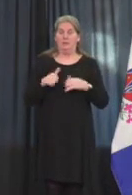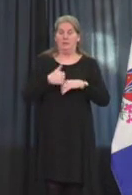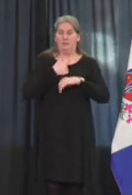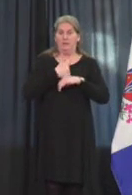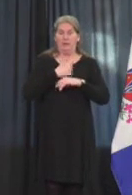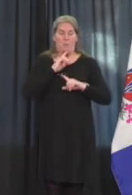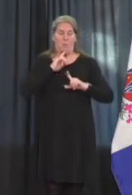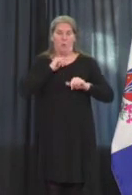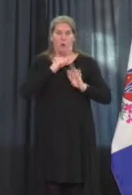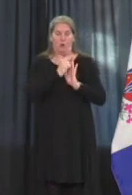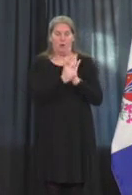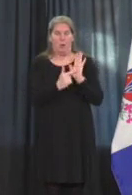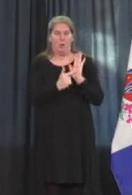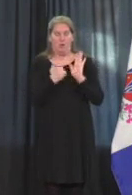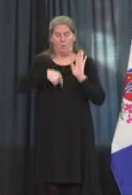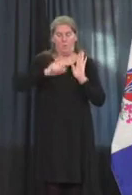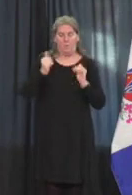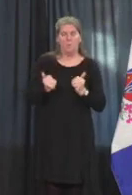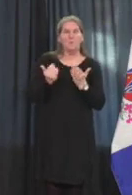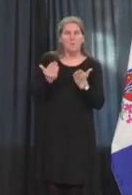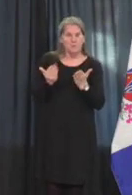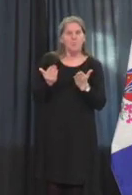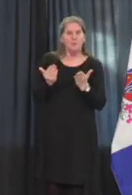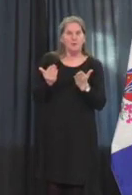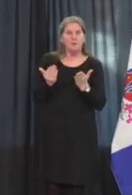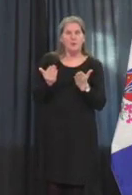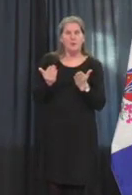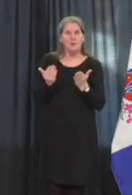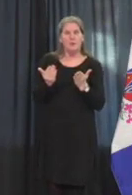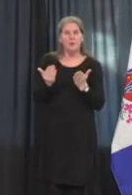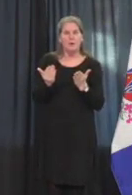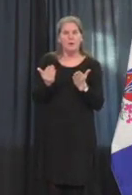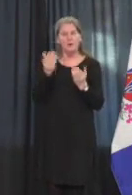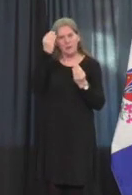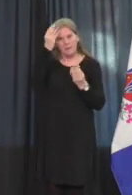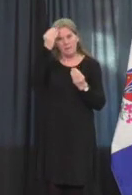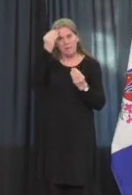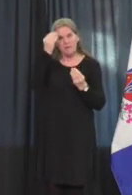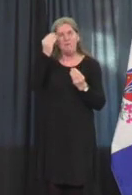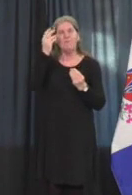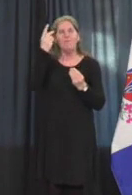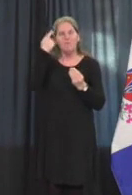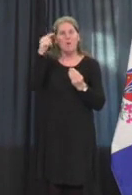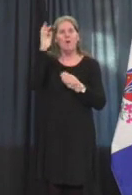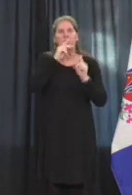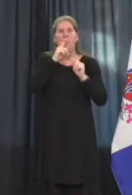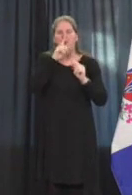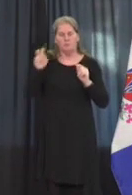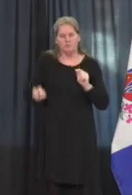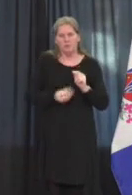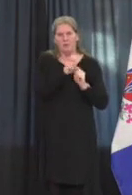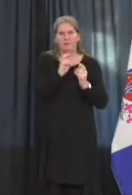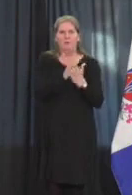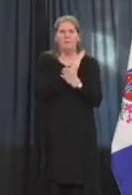BROUGHT IN PLACE THIS ORDER. WE WILL PROVIDE THOSE, THAT INFORMATION FOR THE TRAVELLERS AS THEY ARRIVE. THEY WILL SIGN A DECLARATION SO